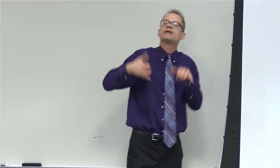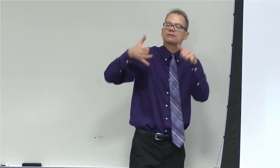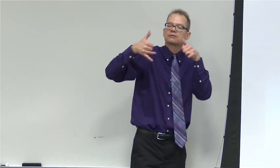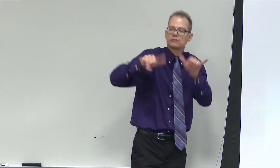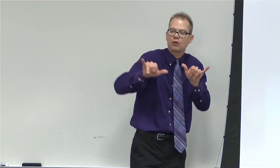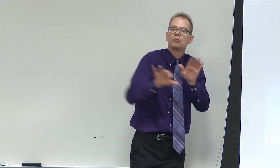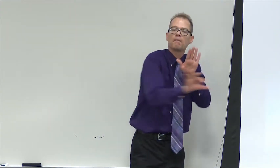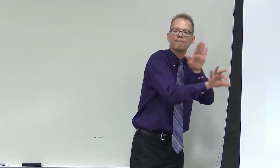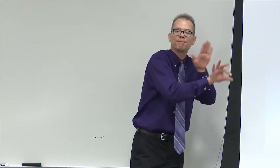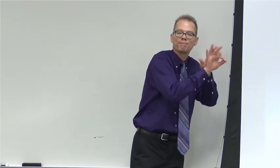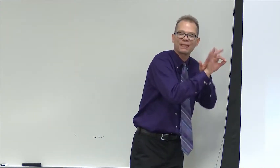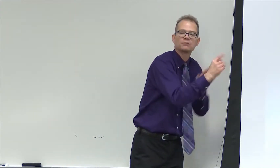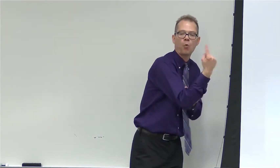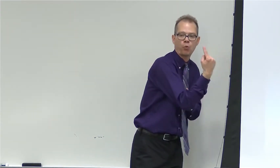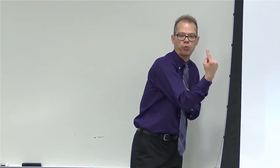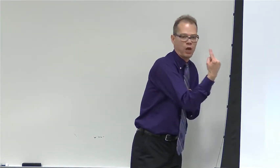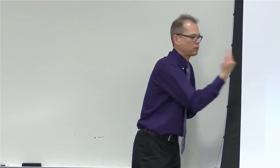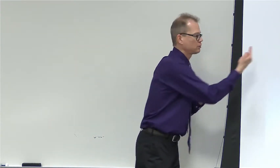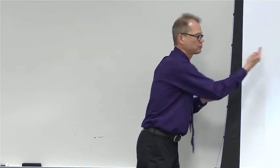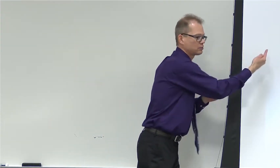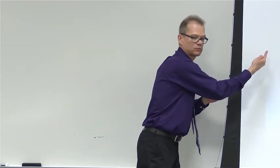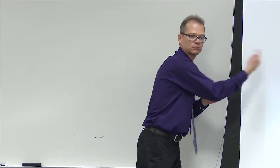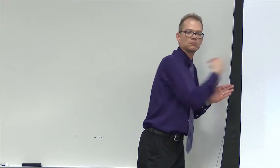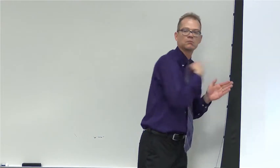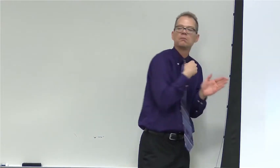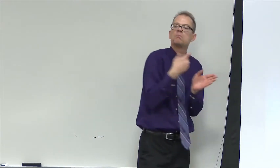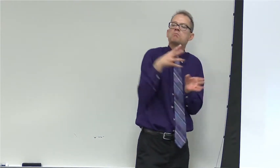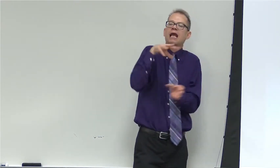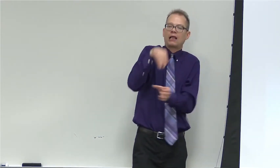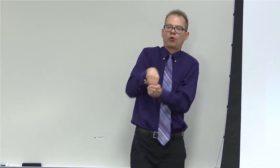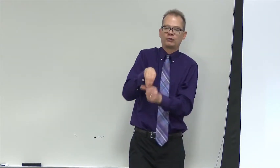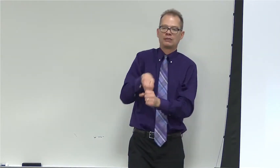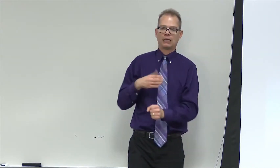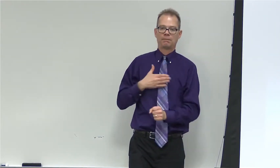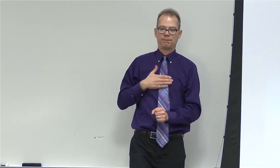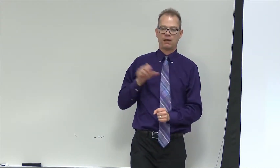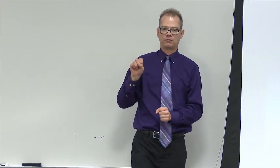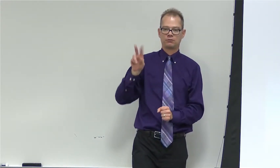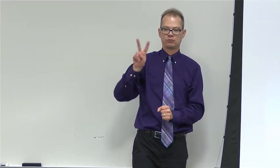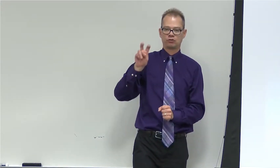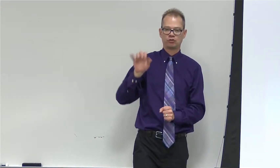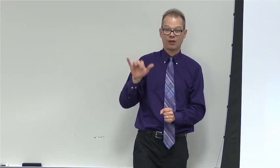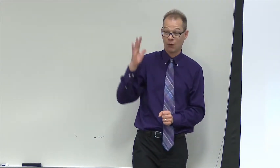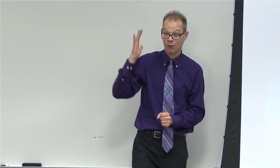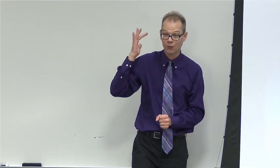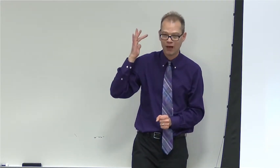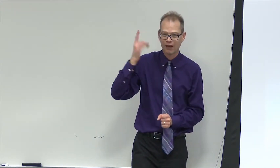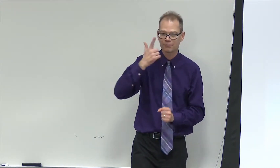But still, I did choose one of those to include in my survey,